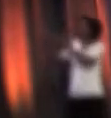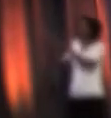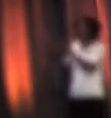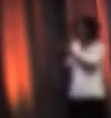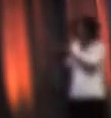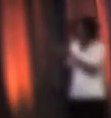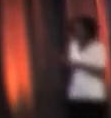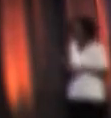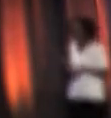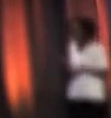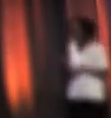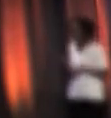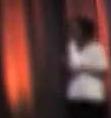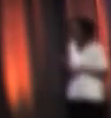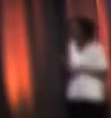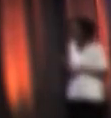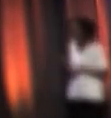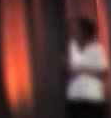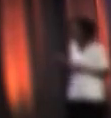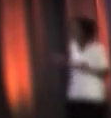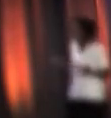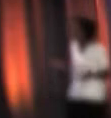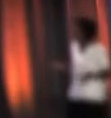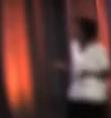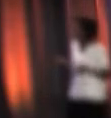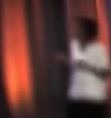but how they've raised the standards we expect from our sector.